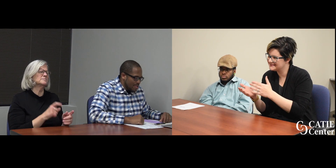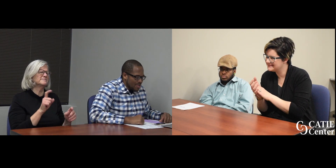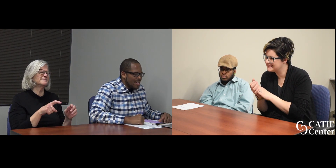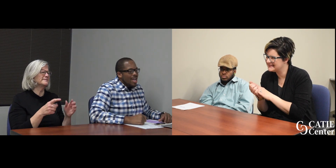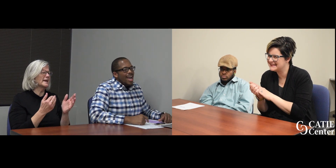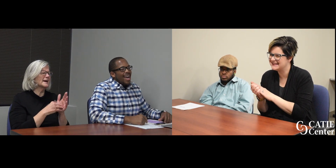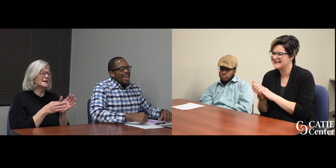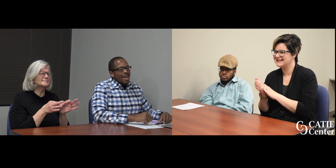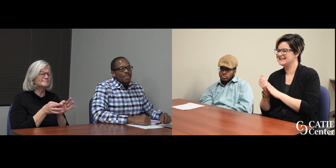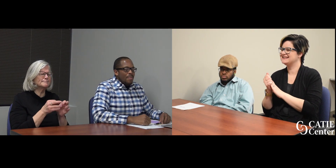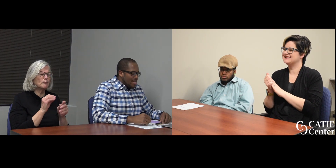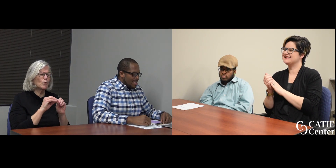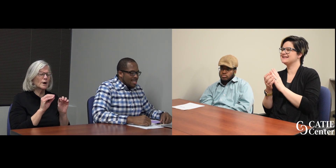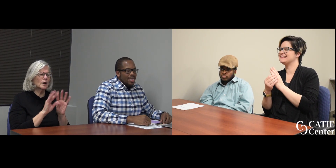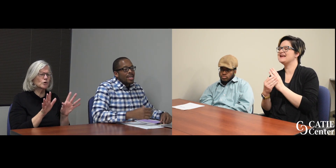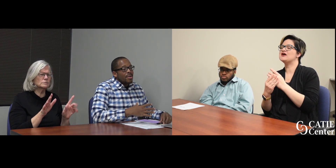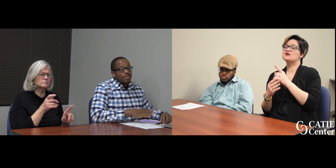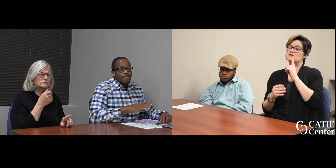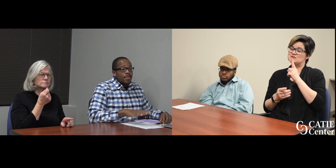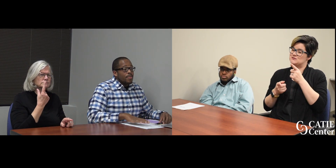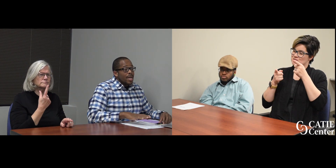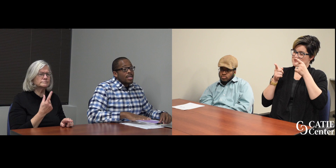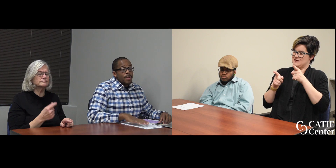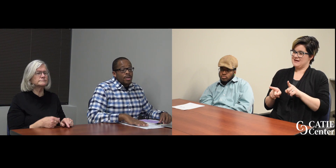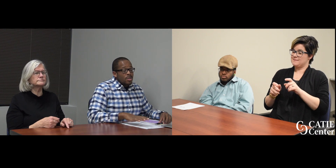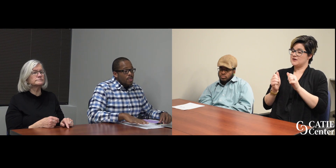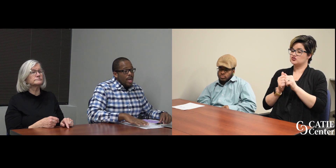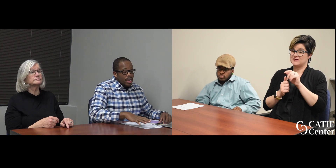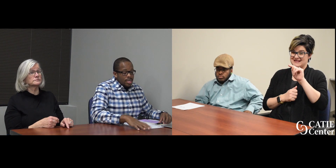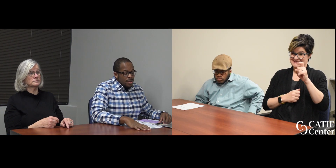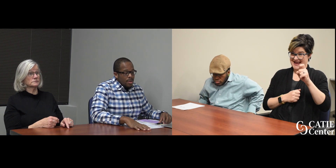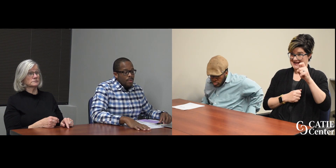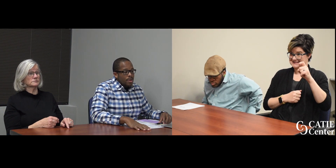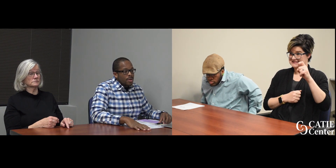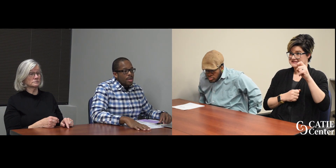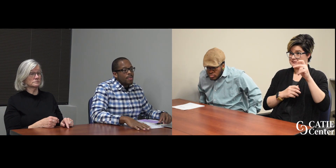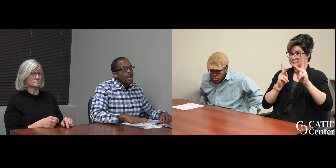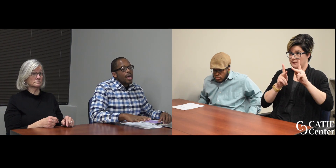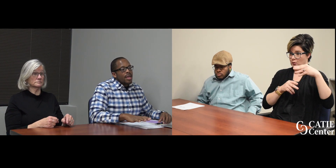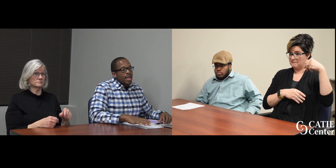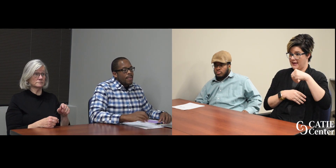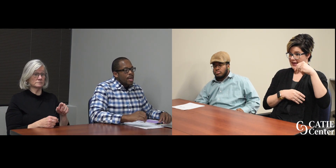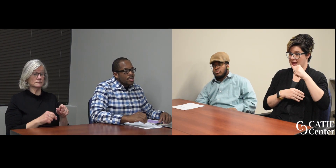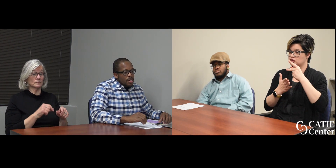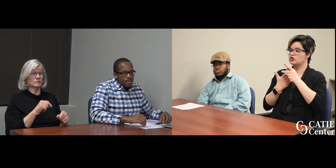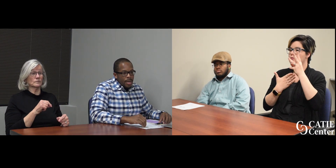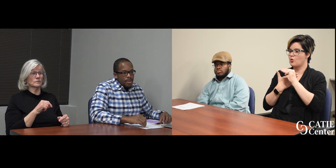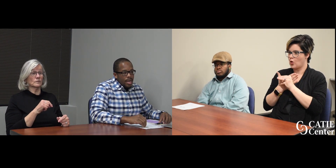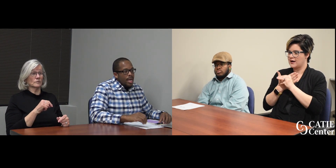For sure. Basically the tax payers who pay into the program, they pay a certain amount,